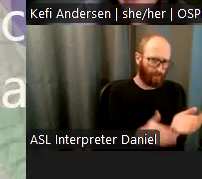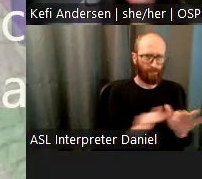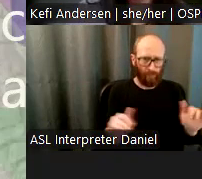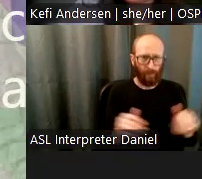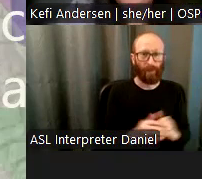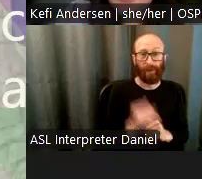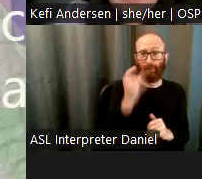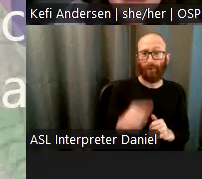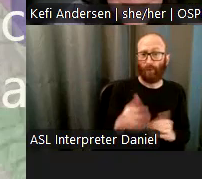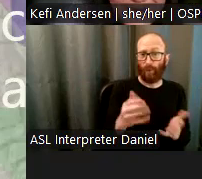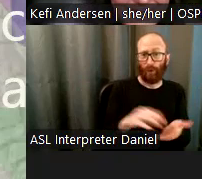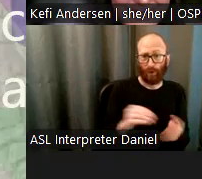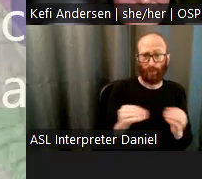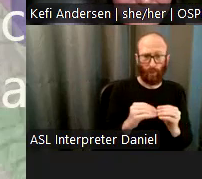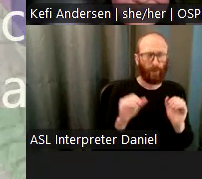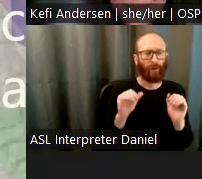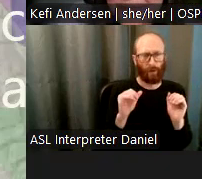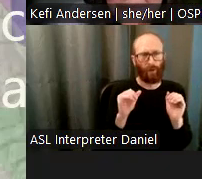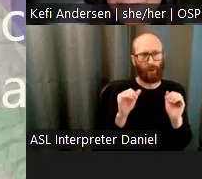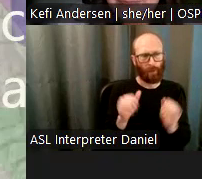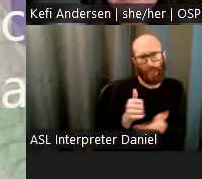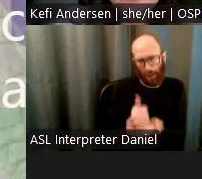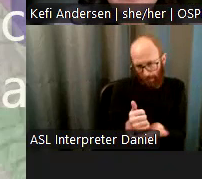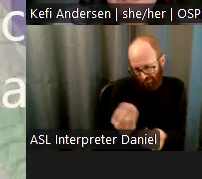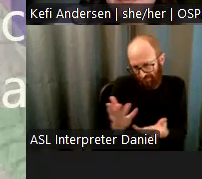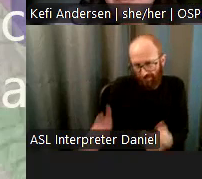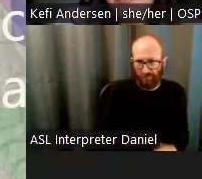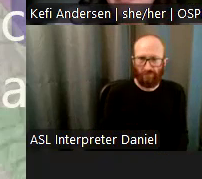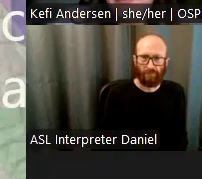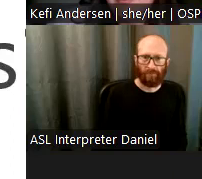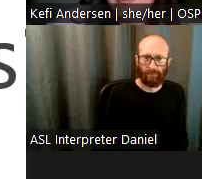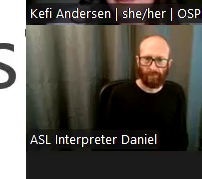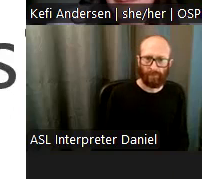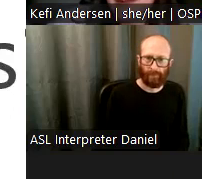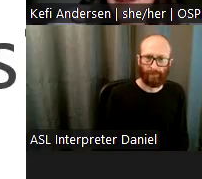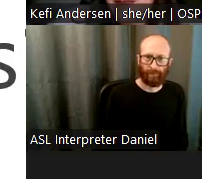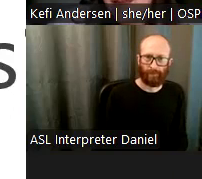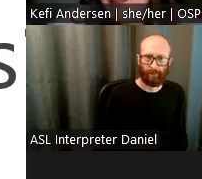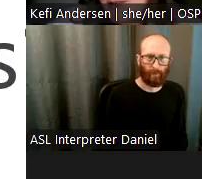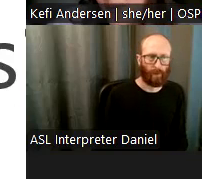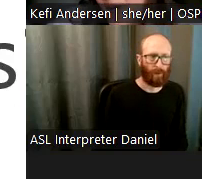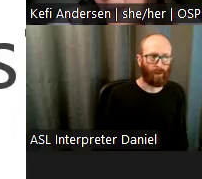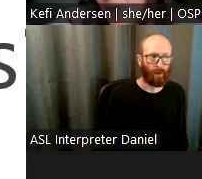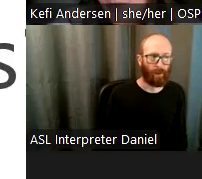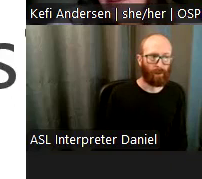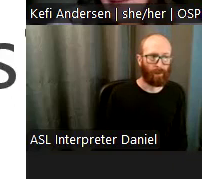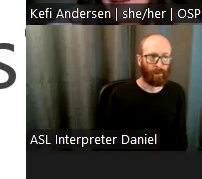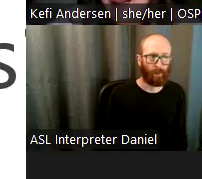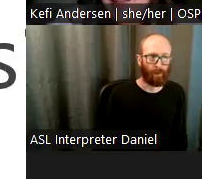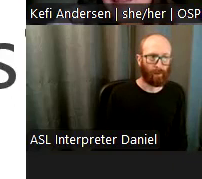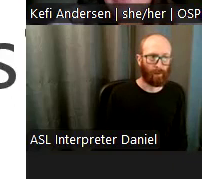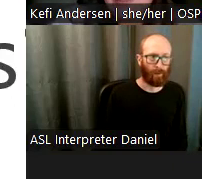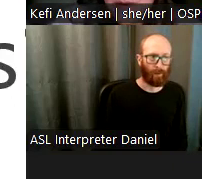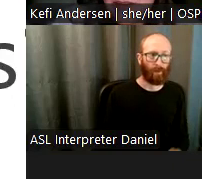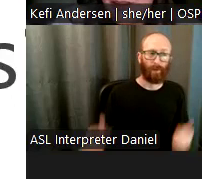it, we can help you so let us know. Today's webinar we're focusing on access to graduation